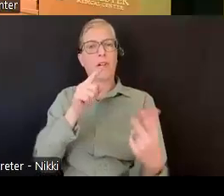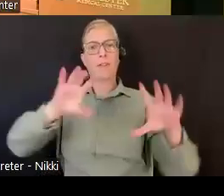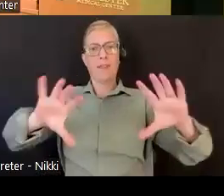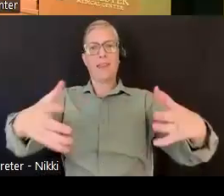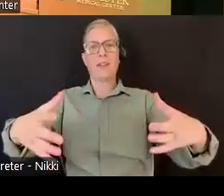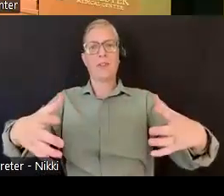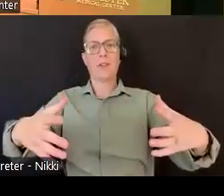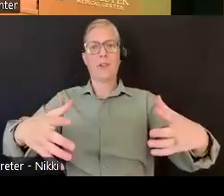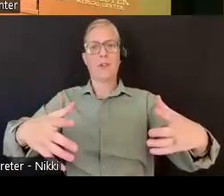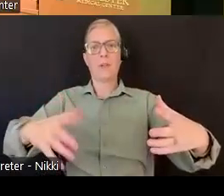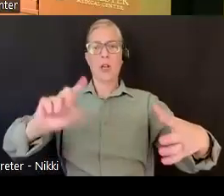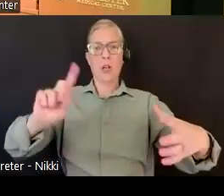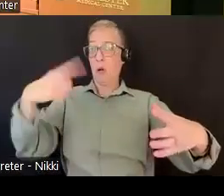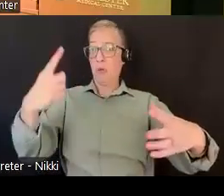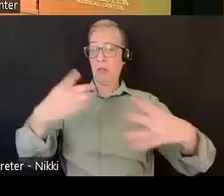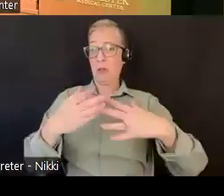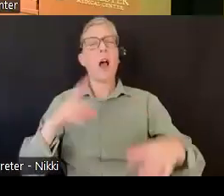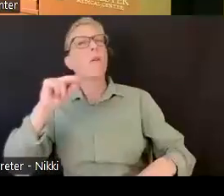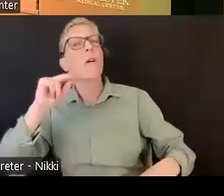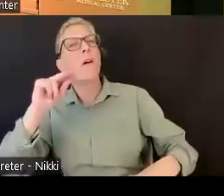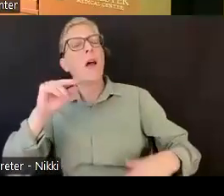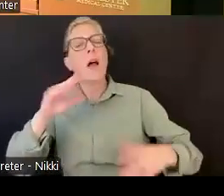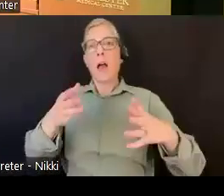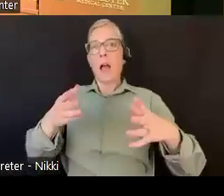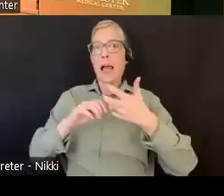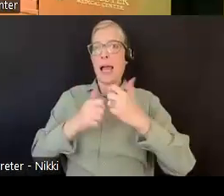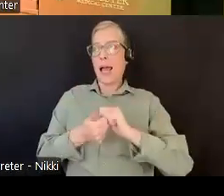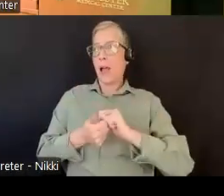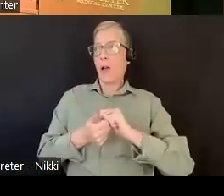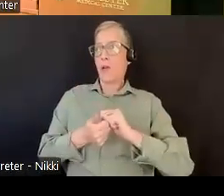building these how you know how do you kind of um get people to get their heads around there's a lot